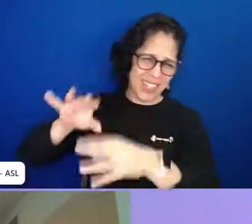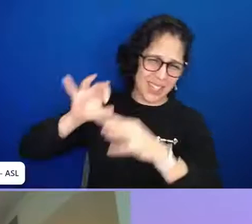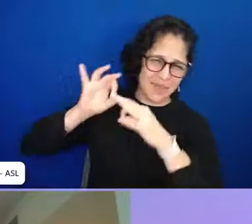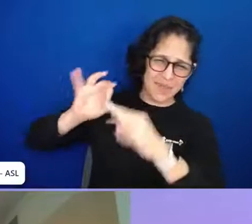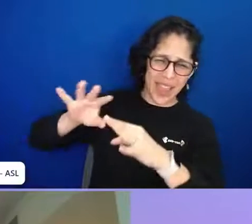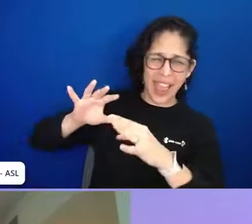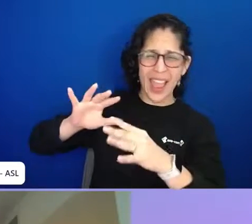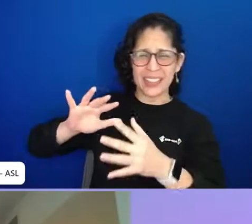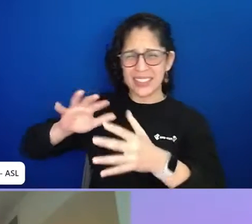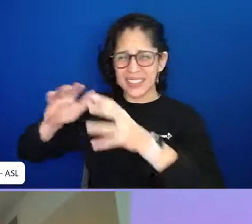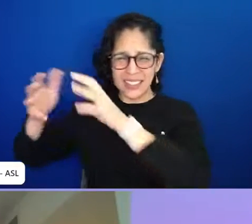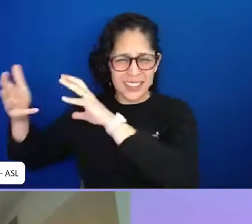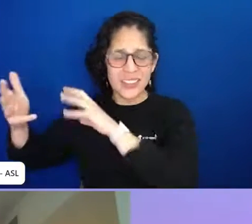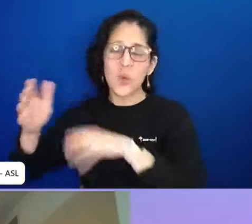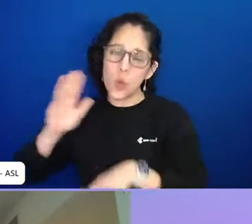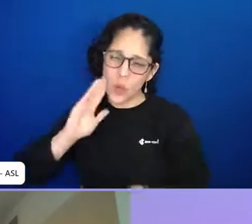due. Whether it's karma, or